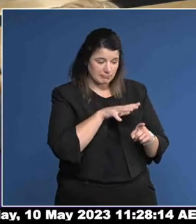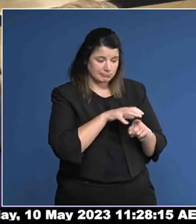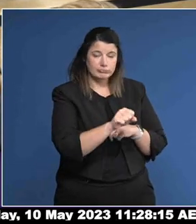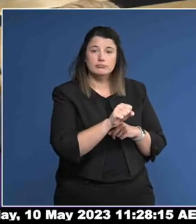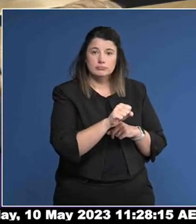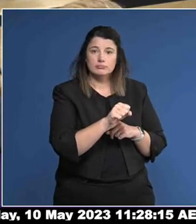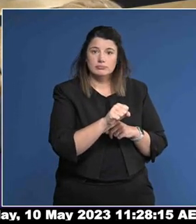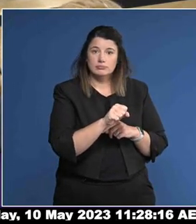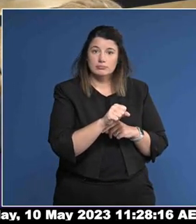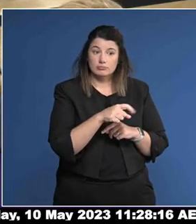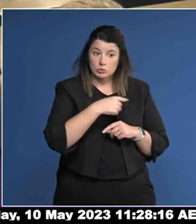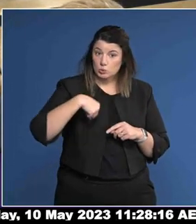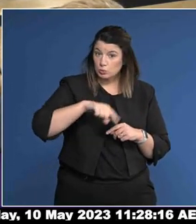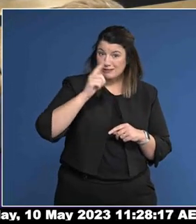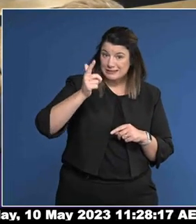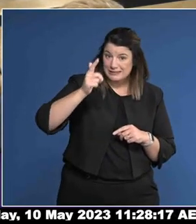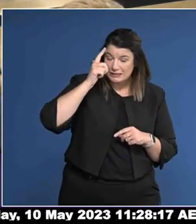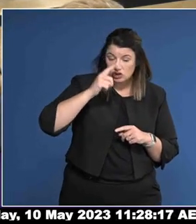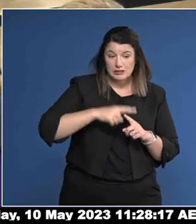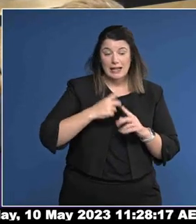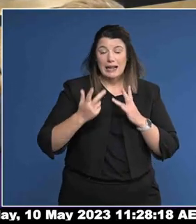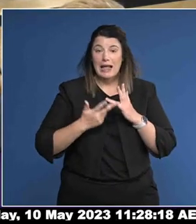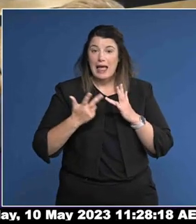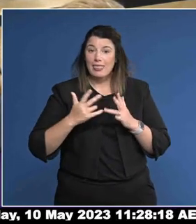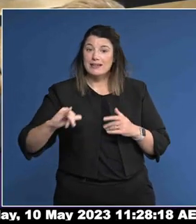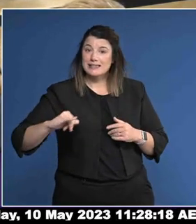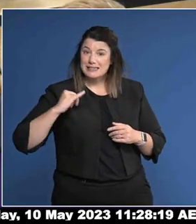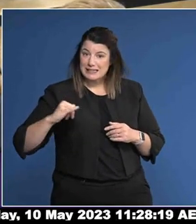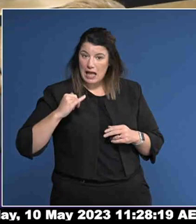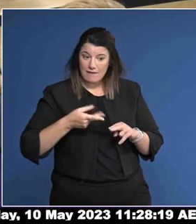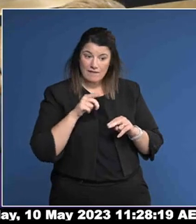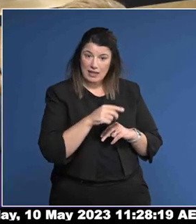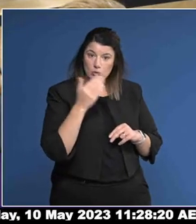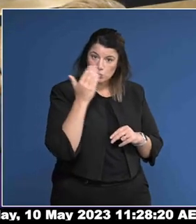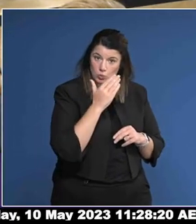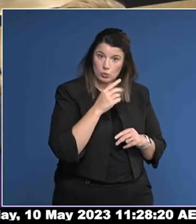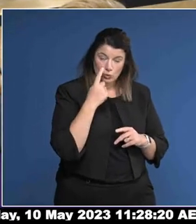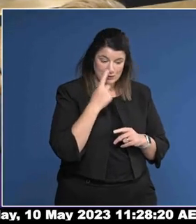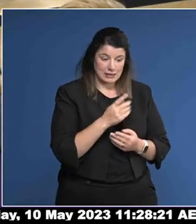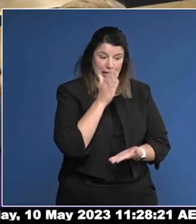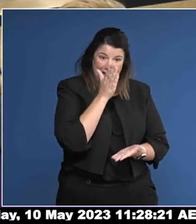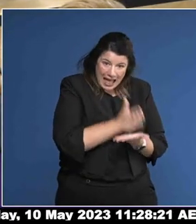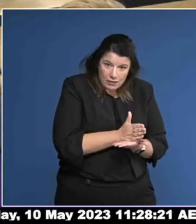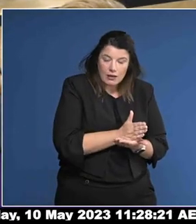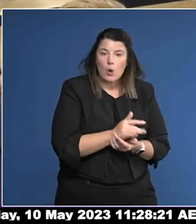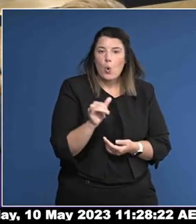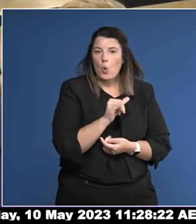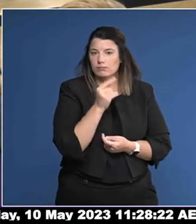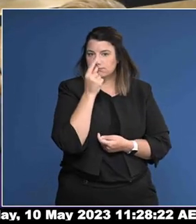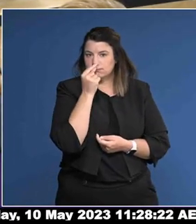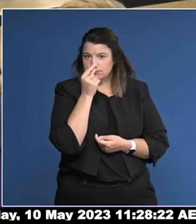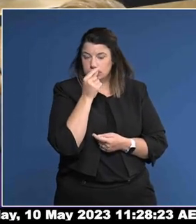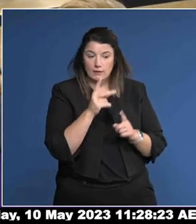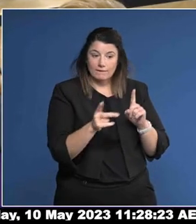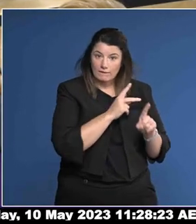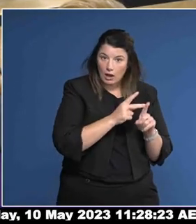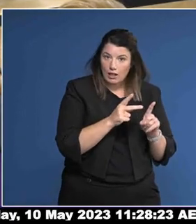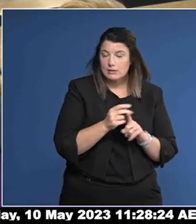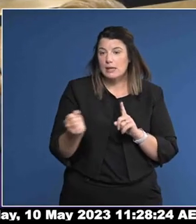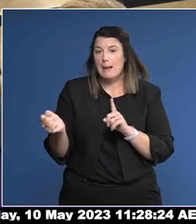staff and teachers of Education of actual or potential violence, abuse, neglect